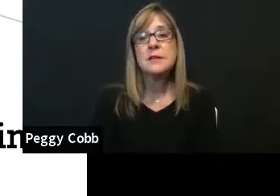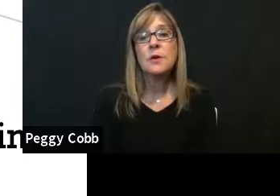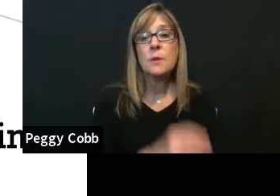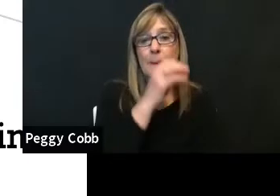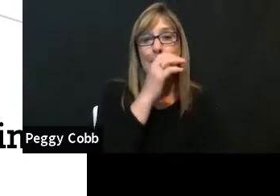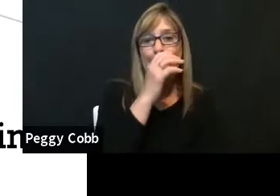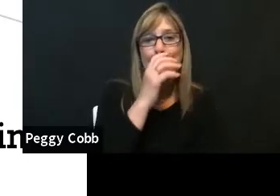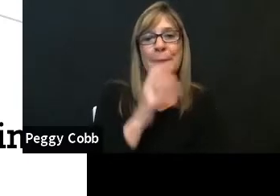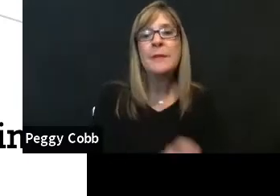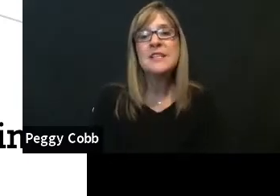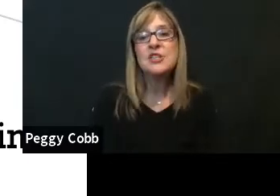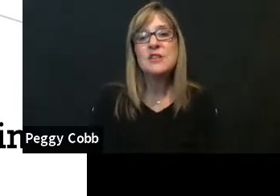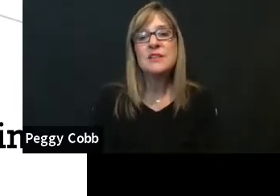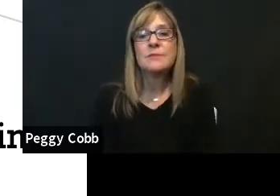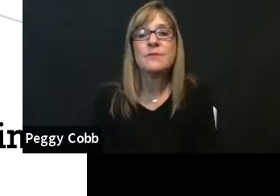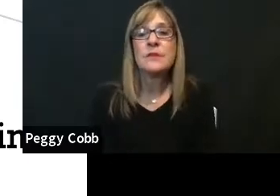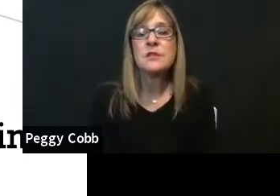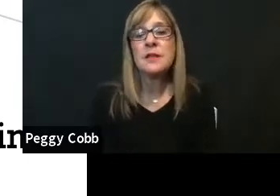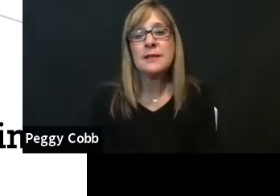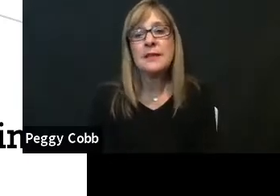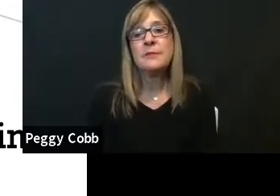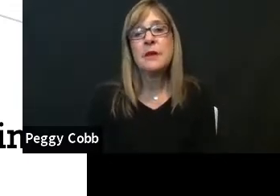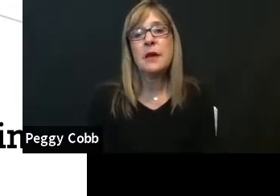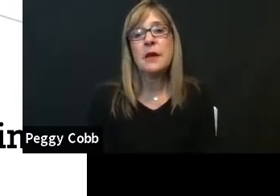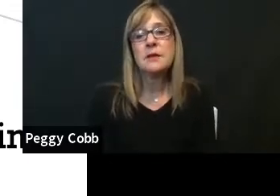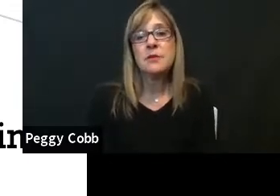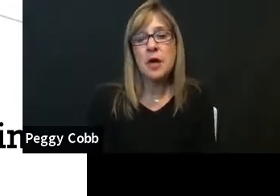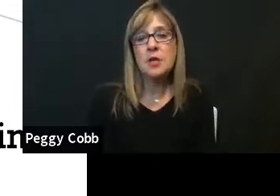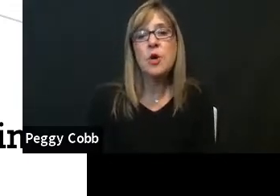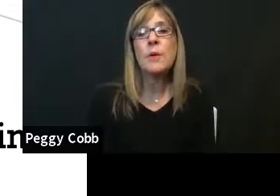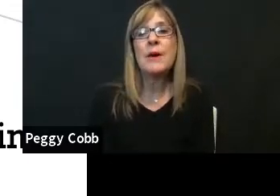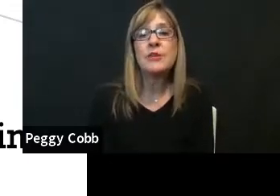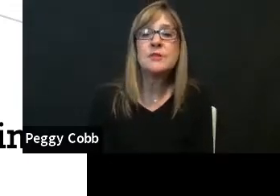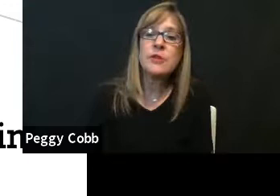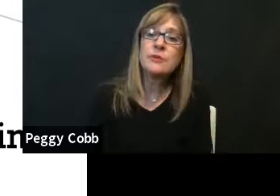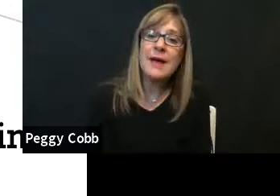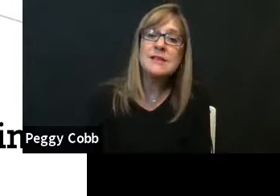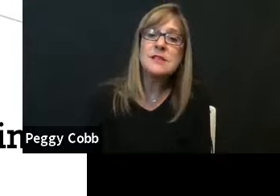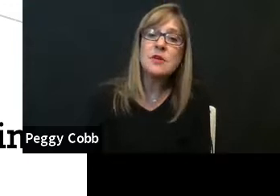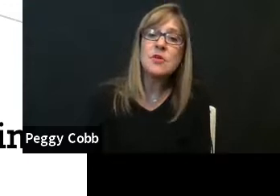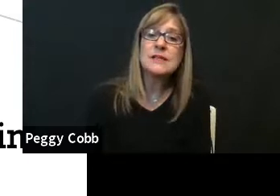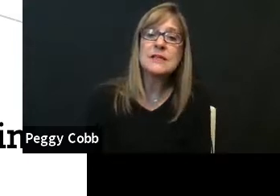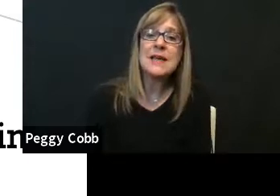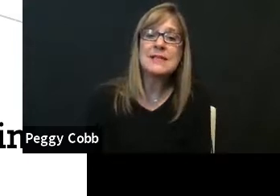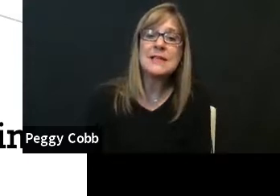so teaching them to know about their rights according to the ADA.